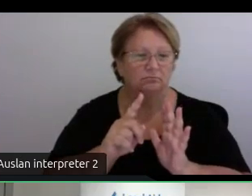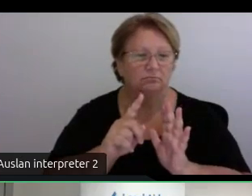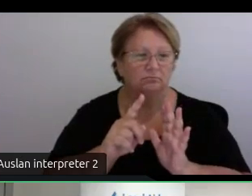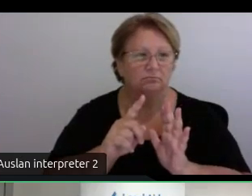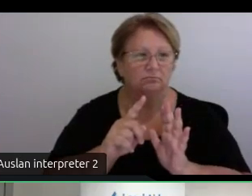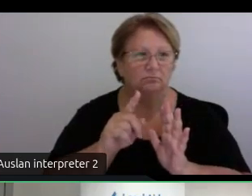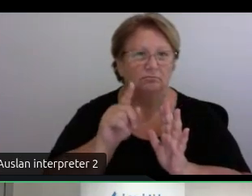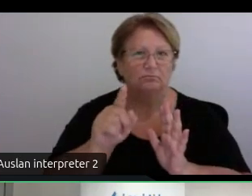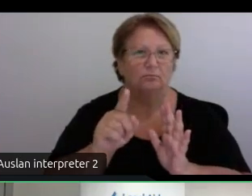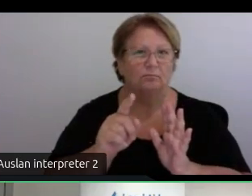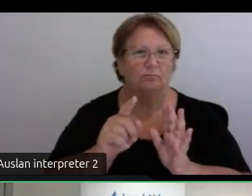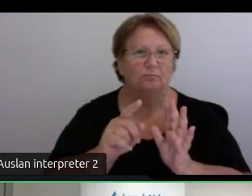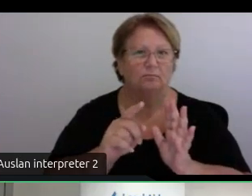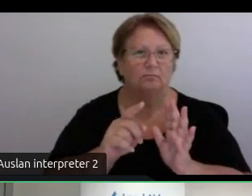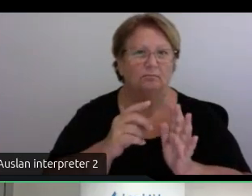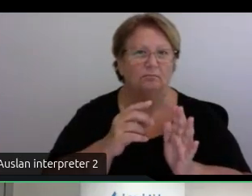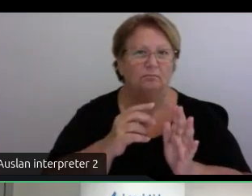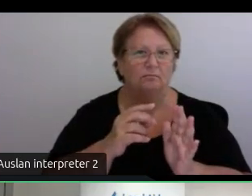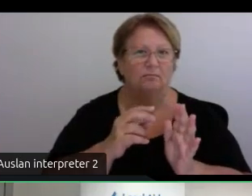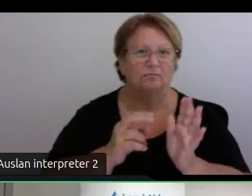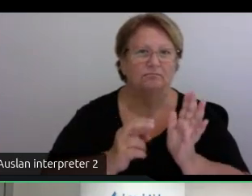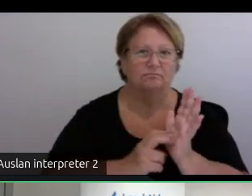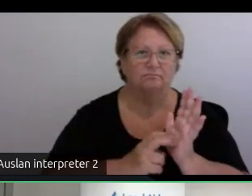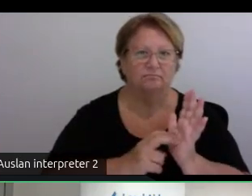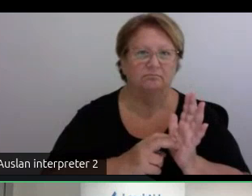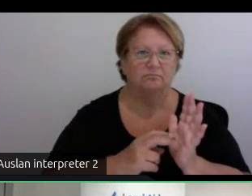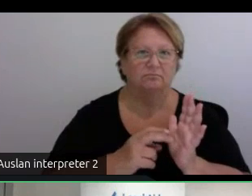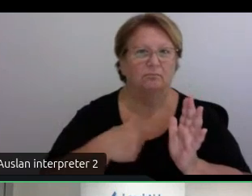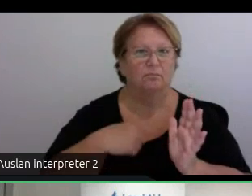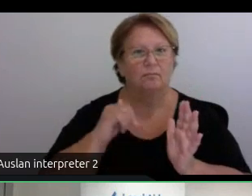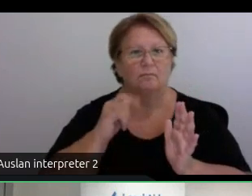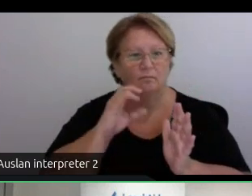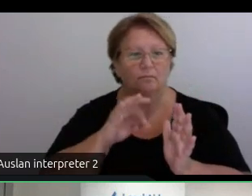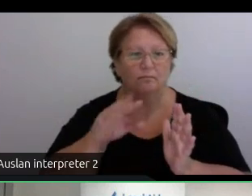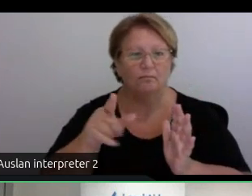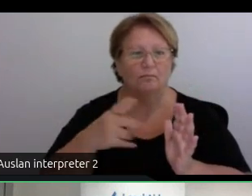effect of you're vulnerable even though we've got no legal obligation. We might pay you more than